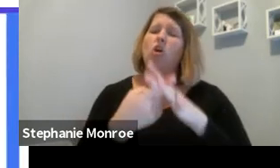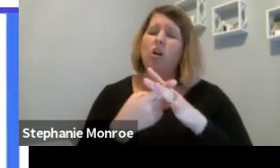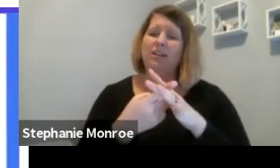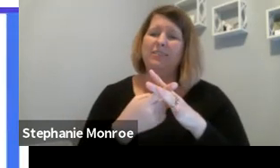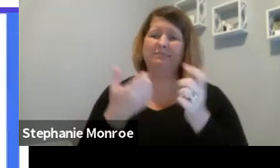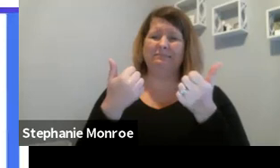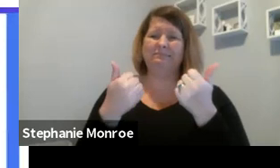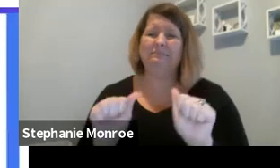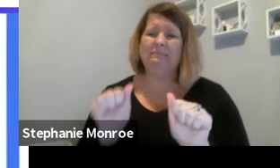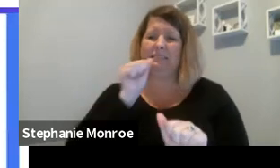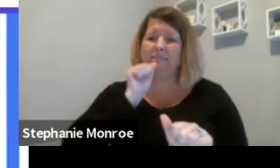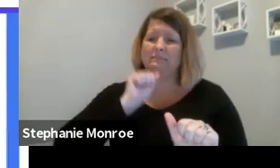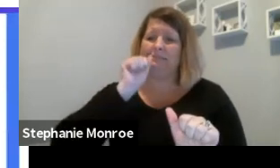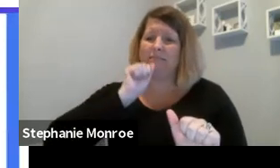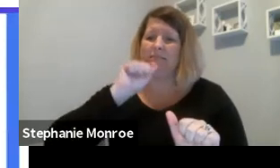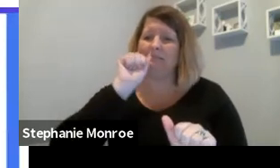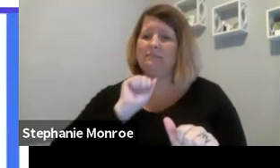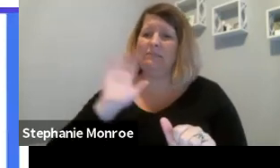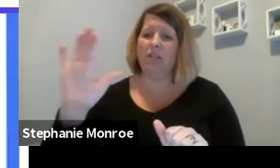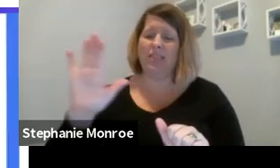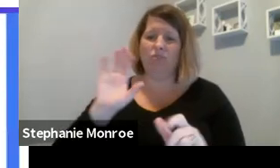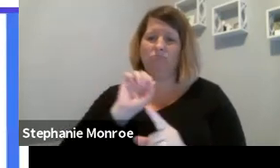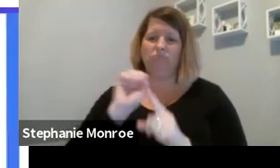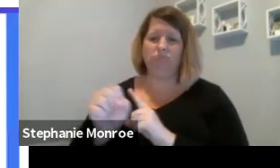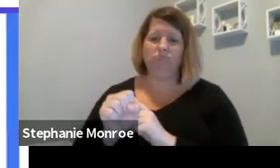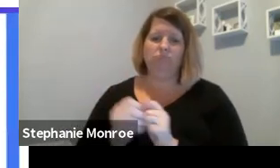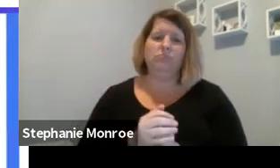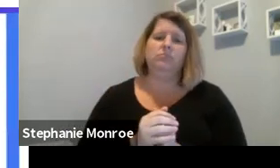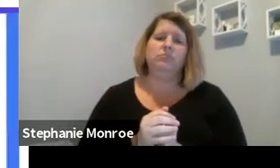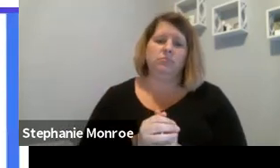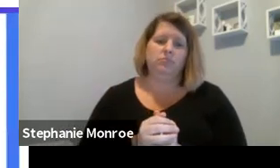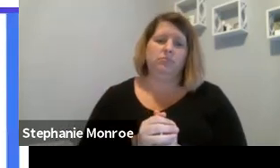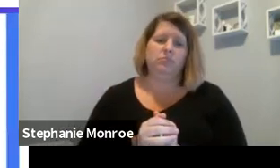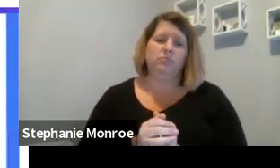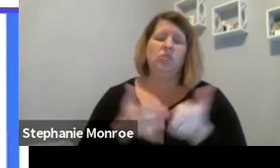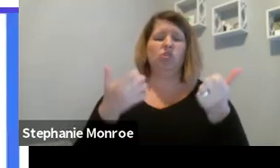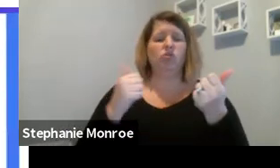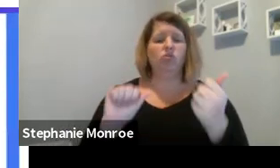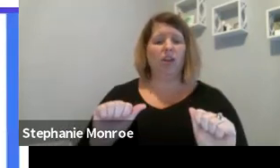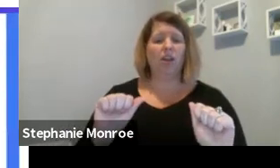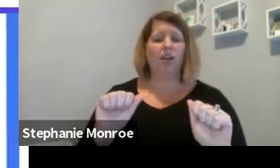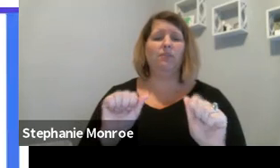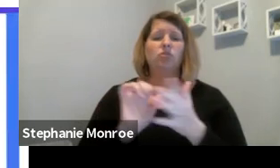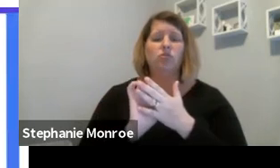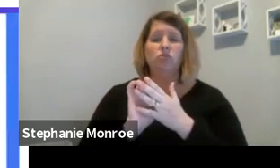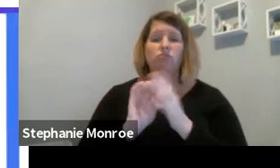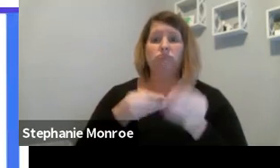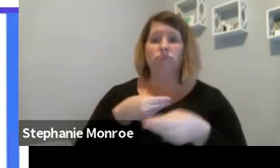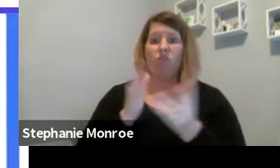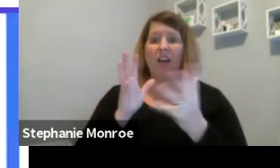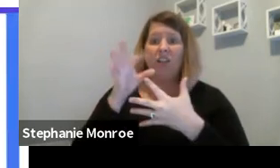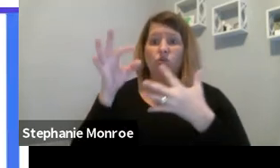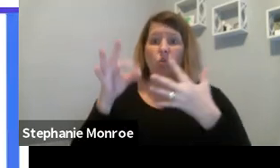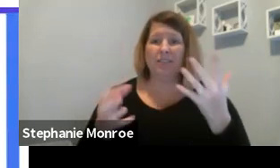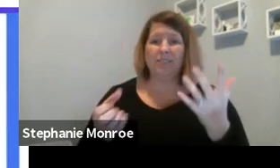begin as attempts to cope. It strives to maximize choices for the victim